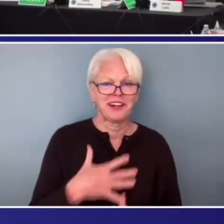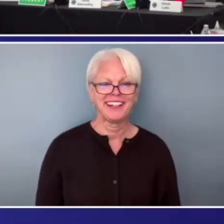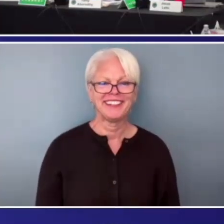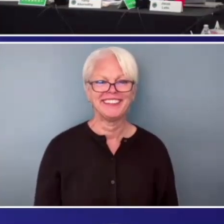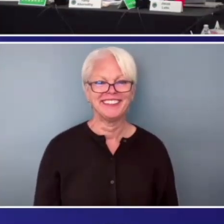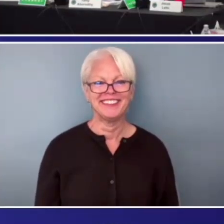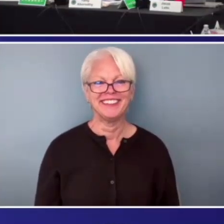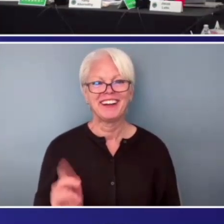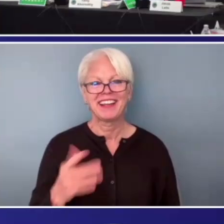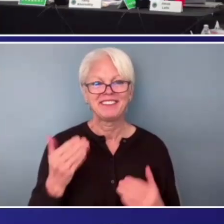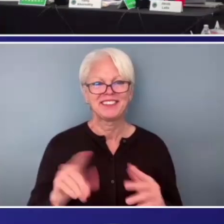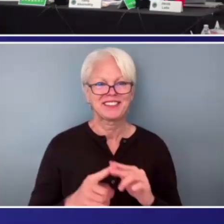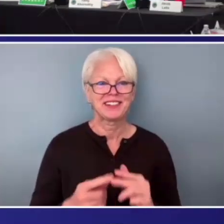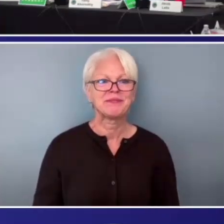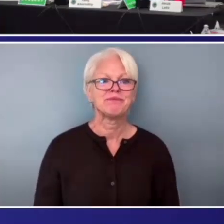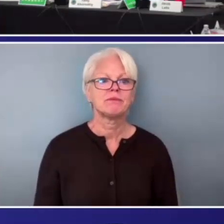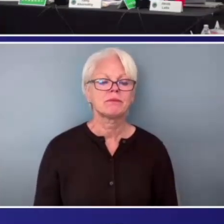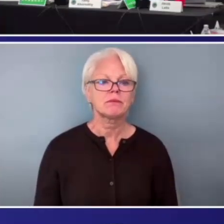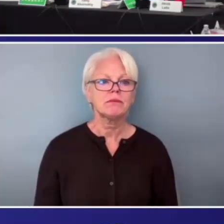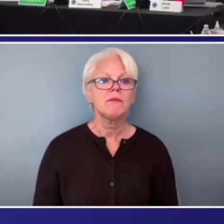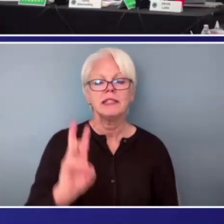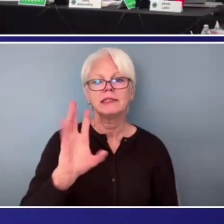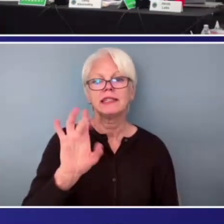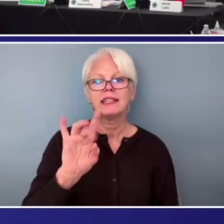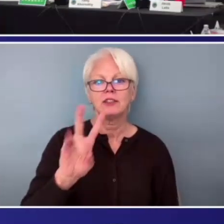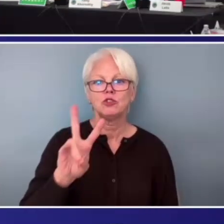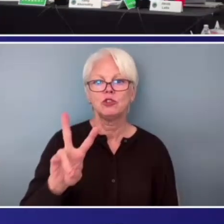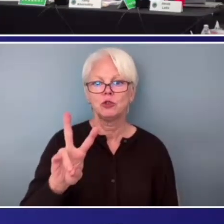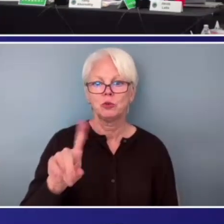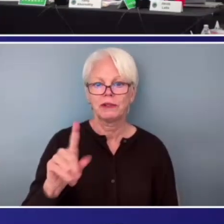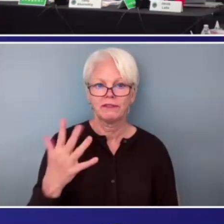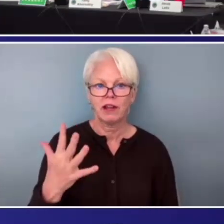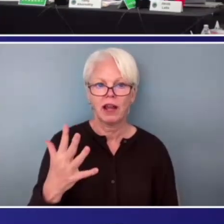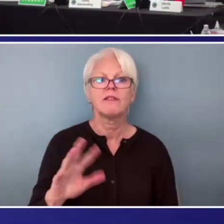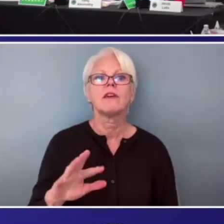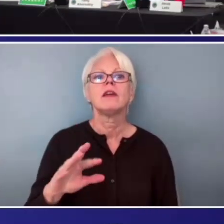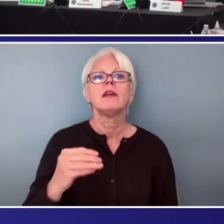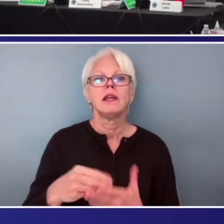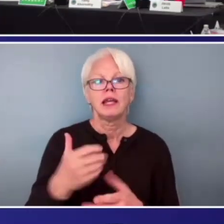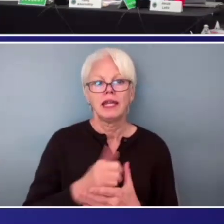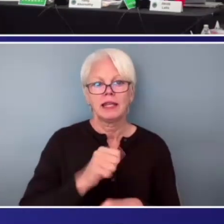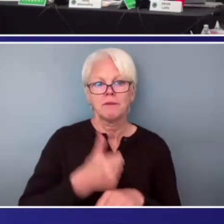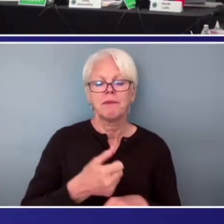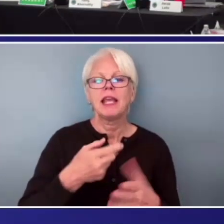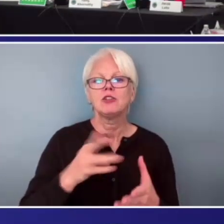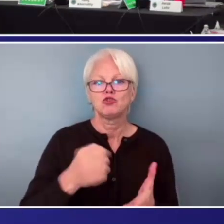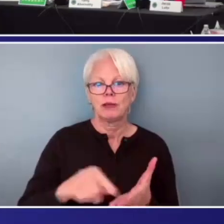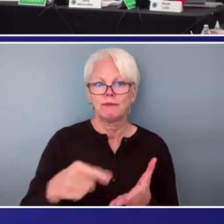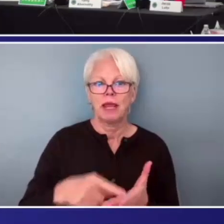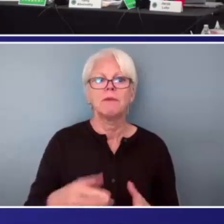we'll start. In 682.215, Income Based Repayment Plan, we have removed partial financial hardship